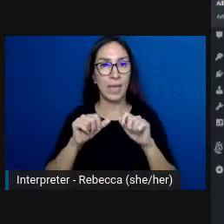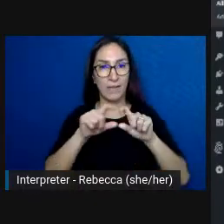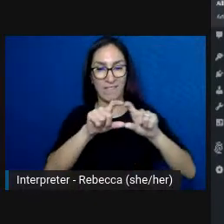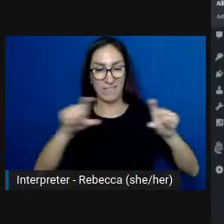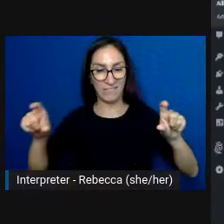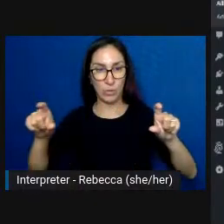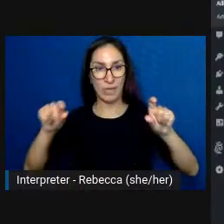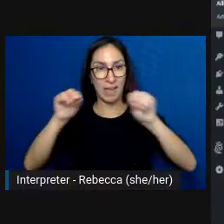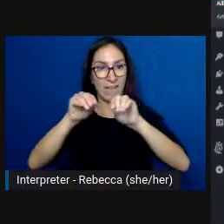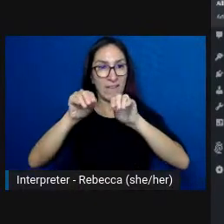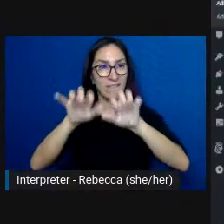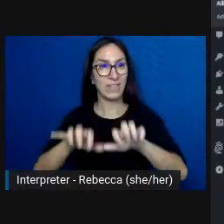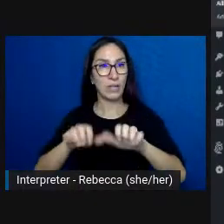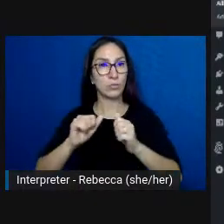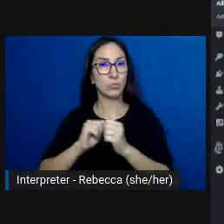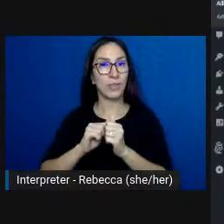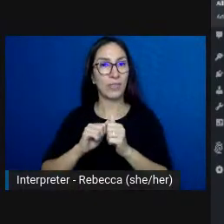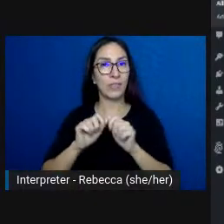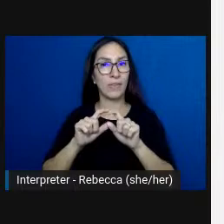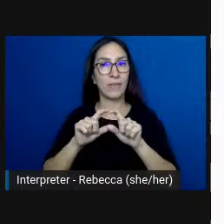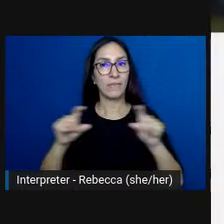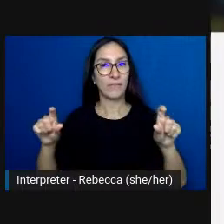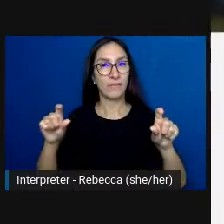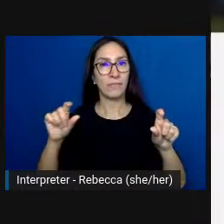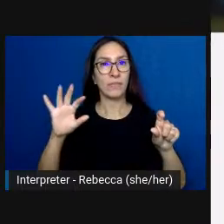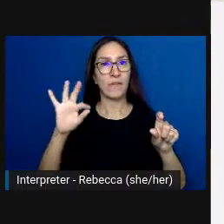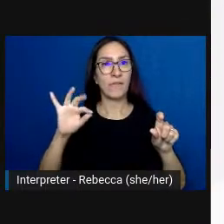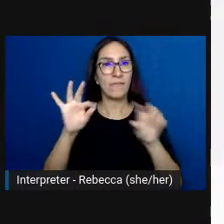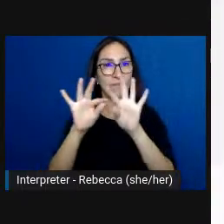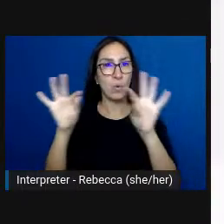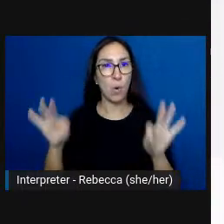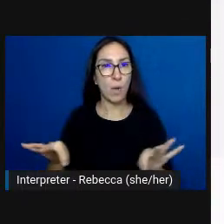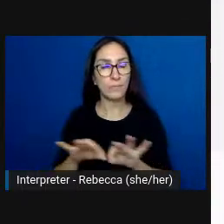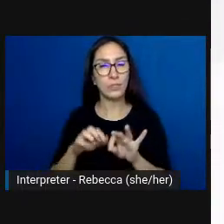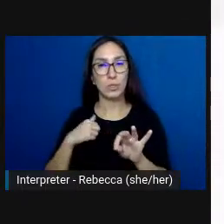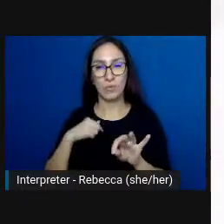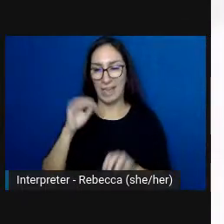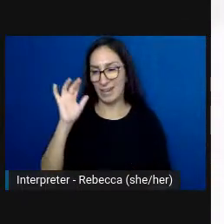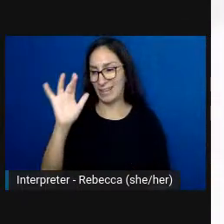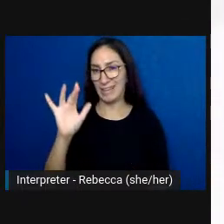This was available open source previously, ACF